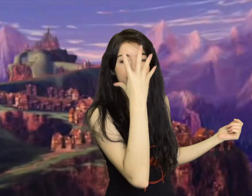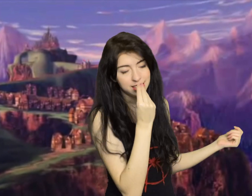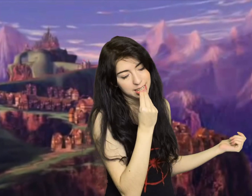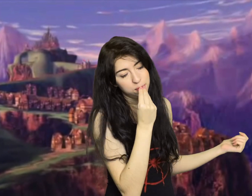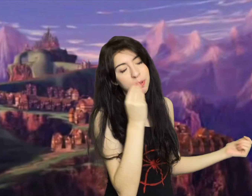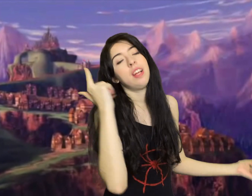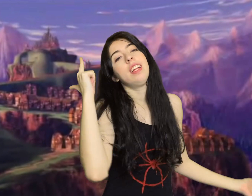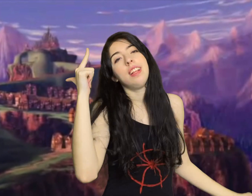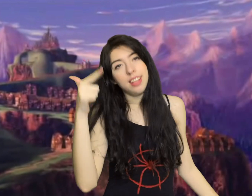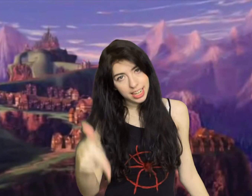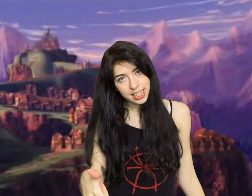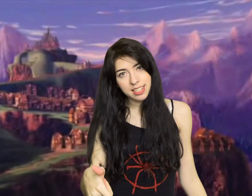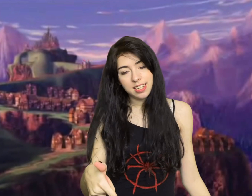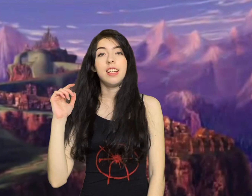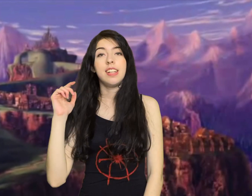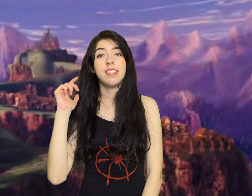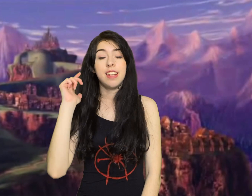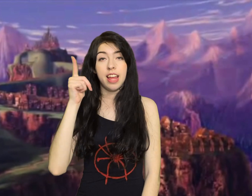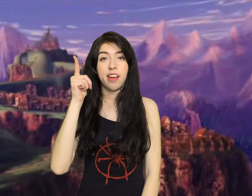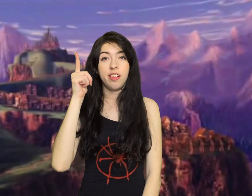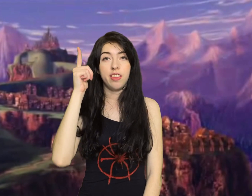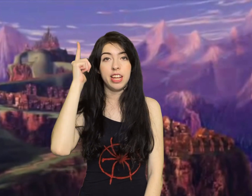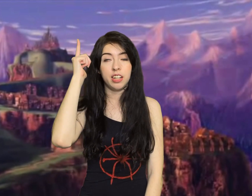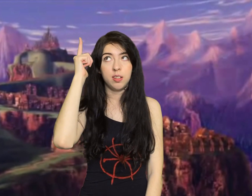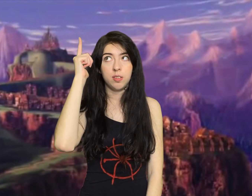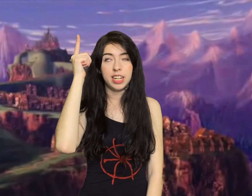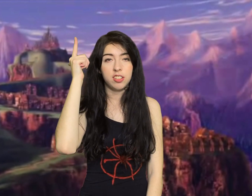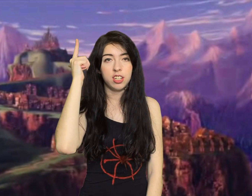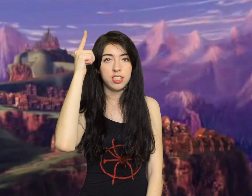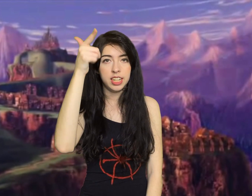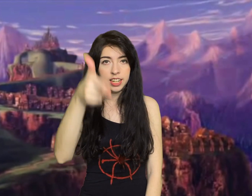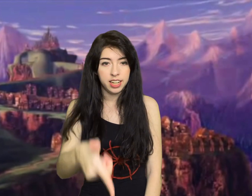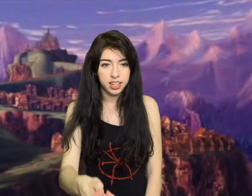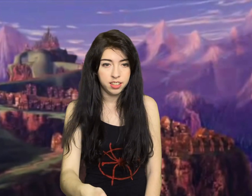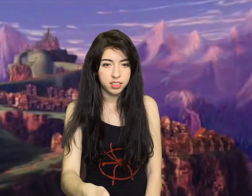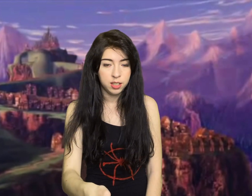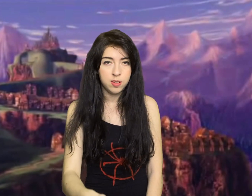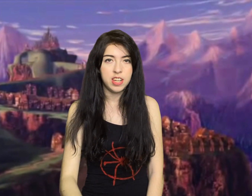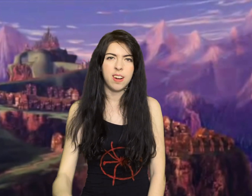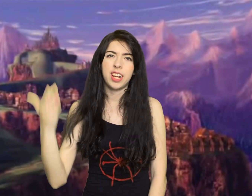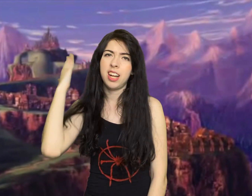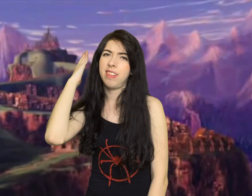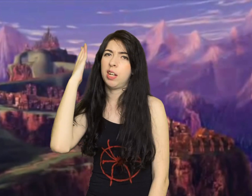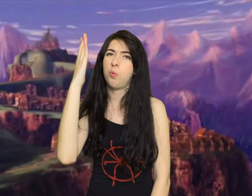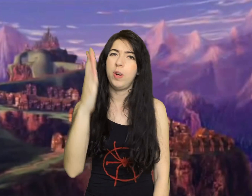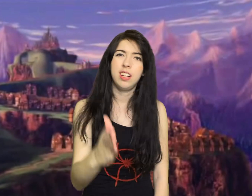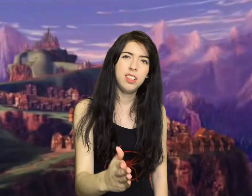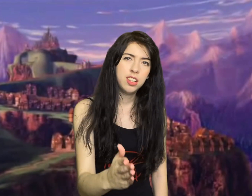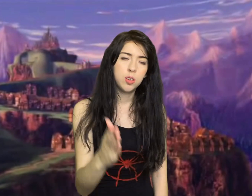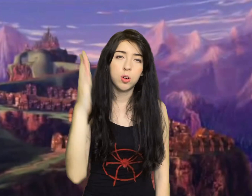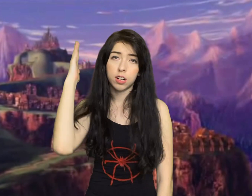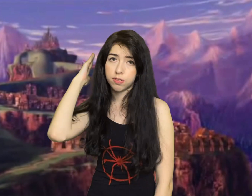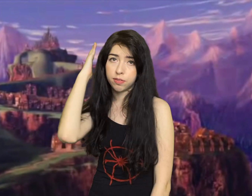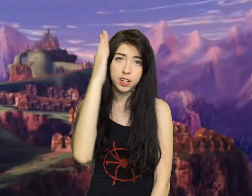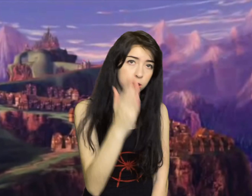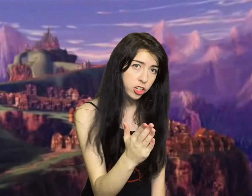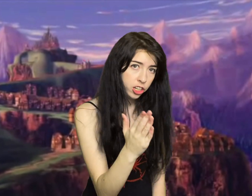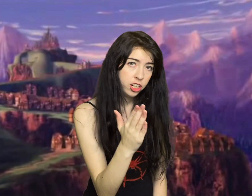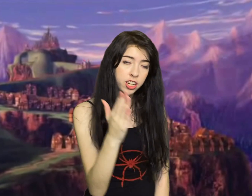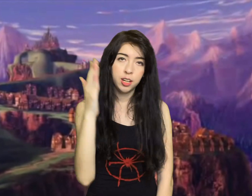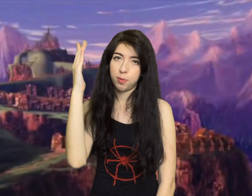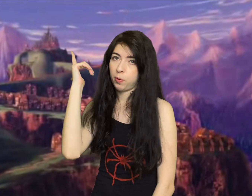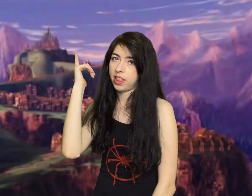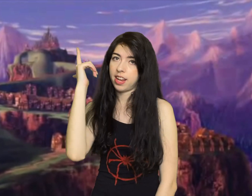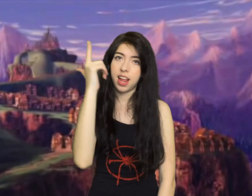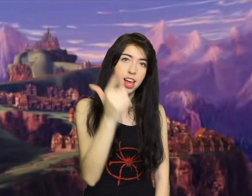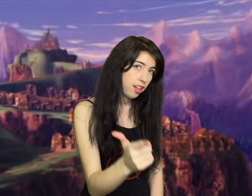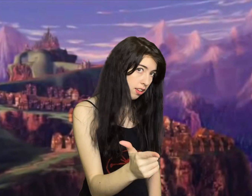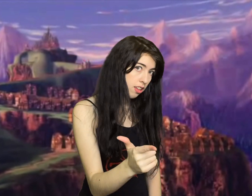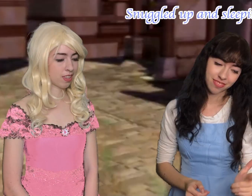SLEEP LATE is an L that go- like starts here and goes down kind of like WILL or FUTURE but with an L.